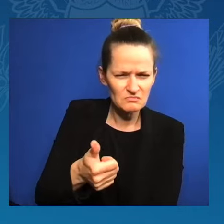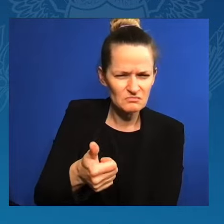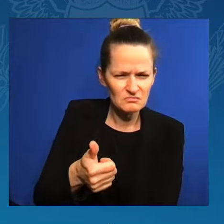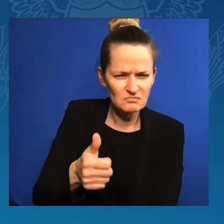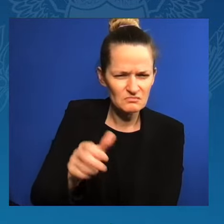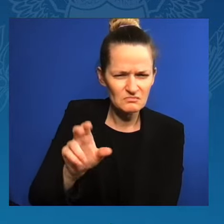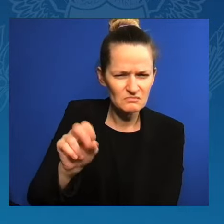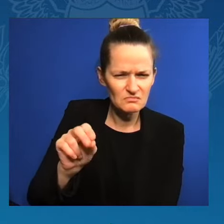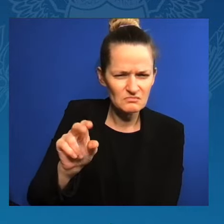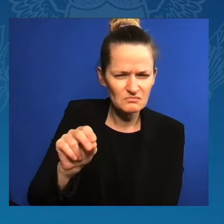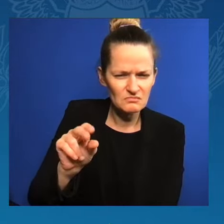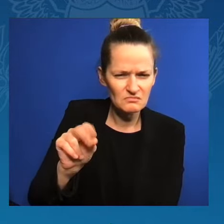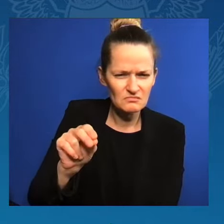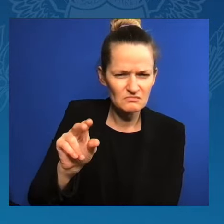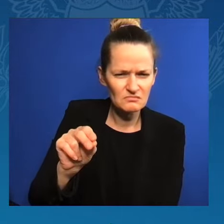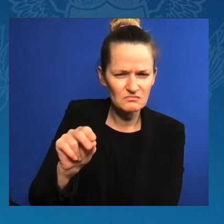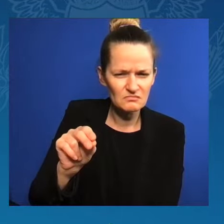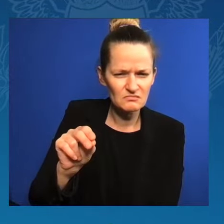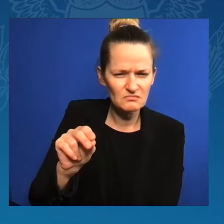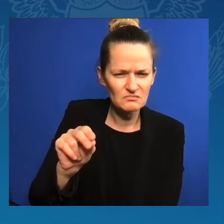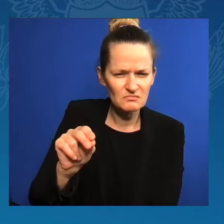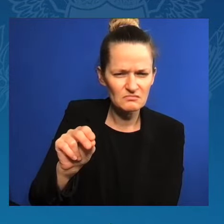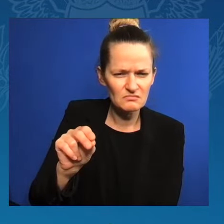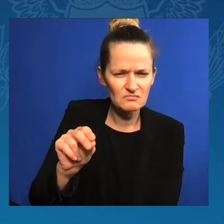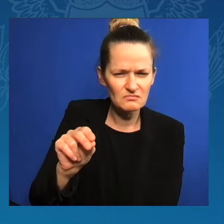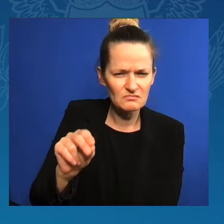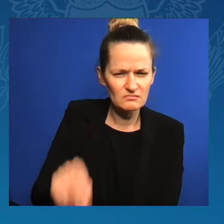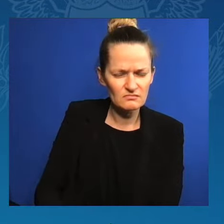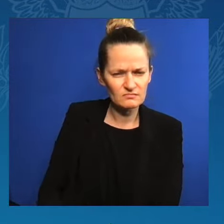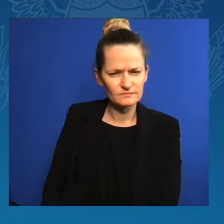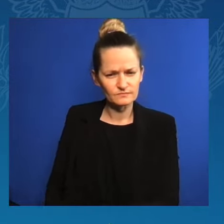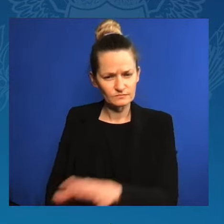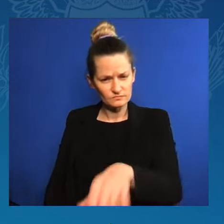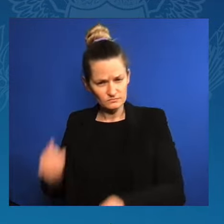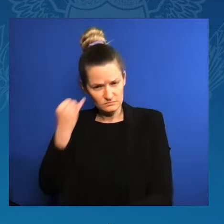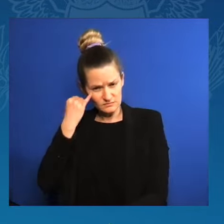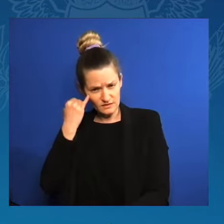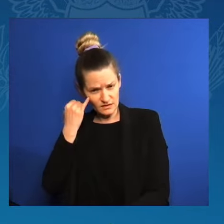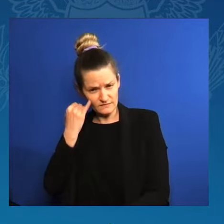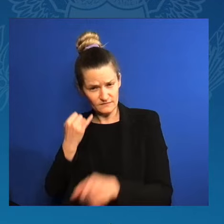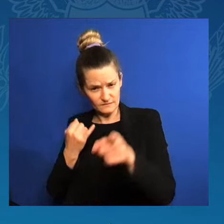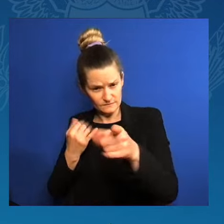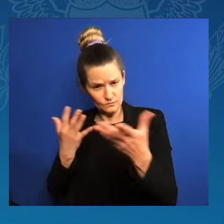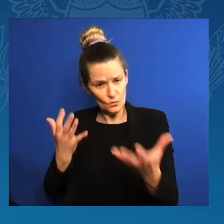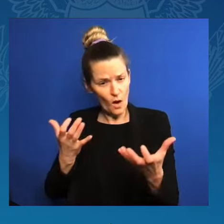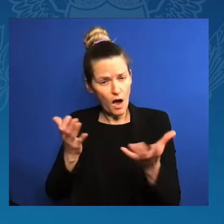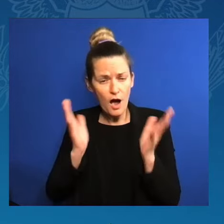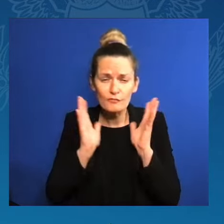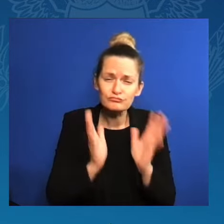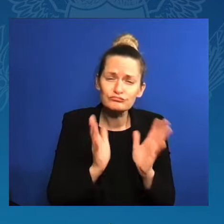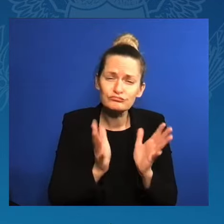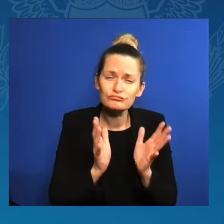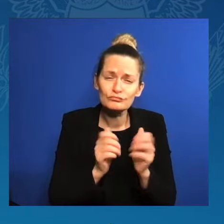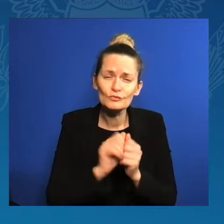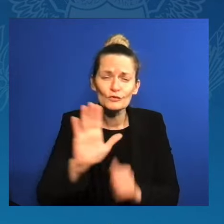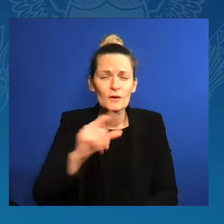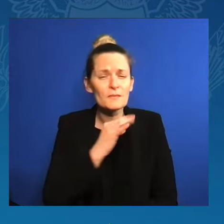If she chooses, she will talk with her pastor, her priest, her rabbi. But it should not be the government